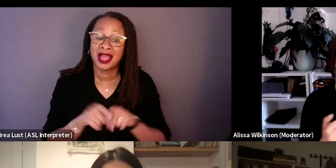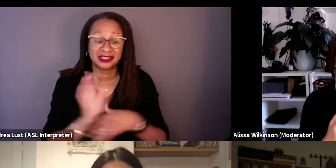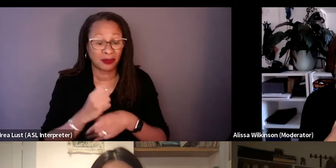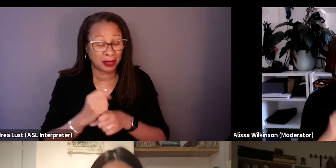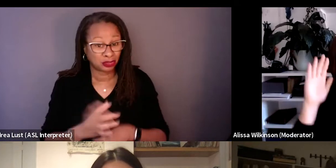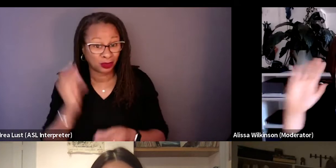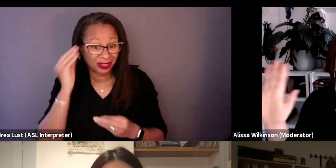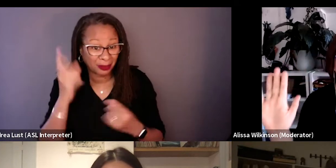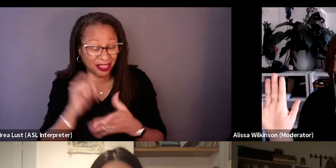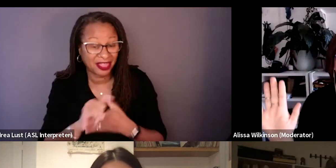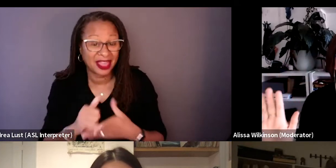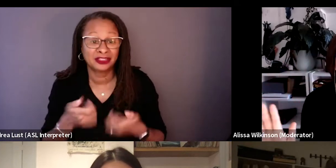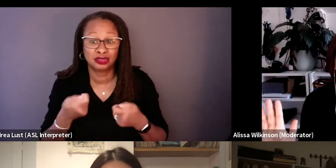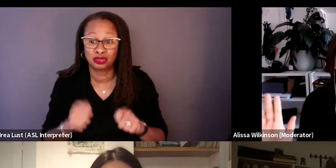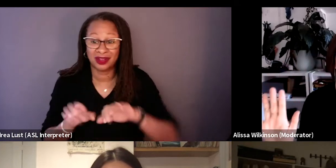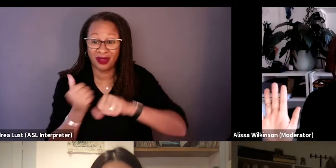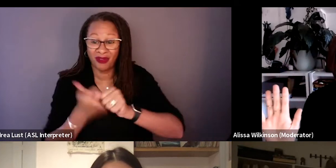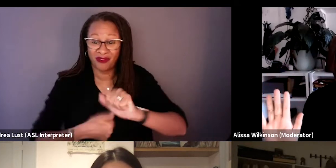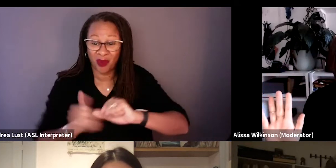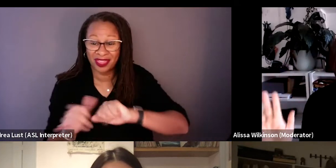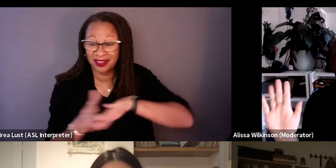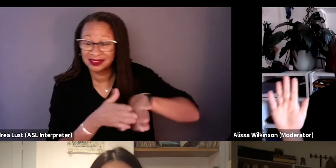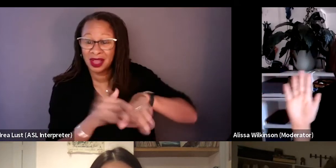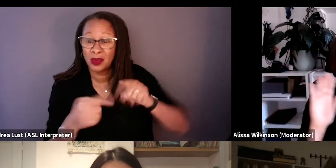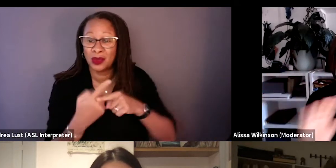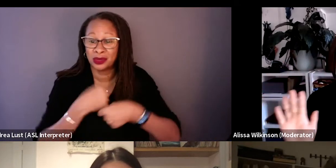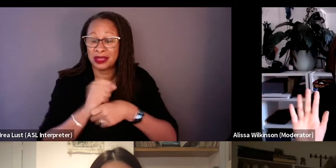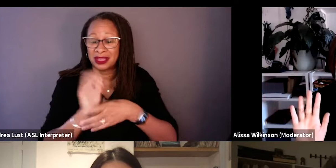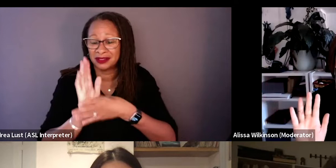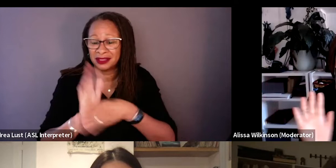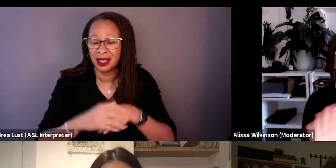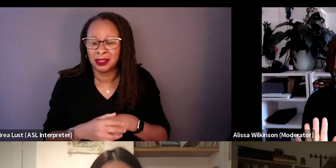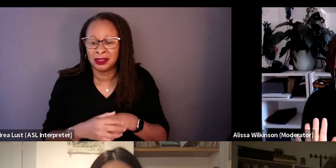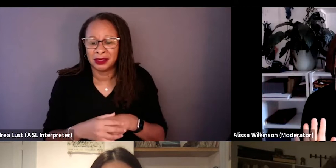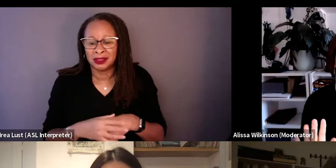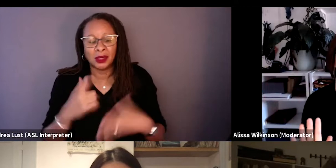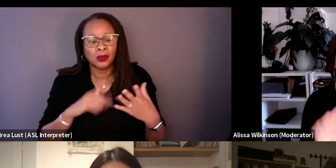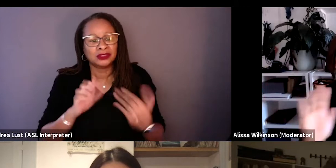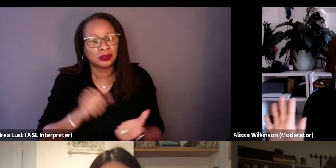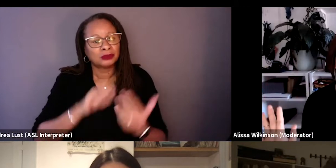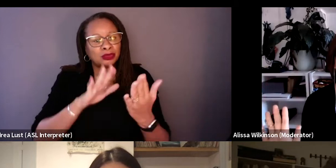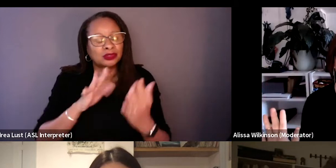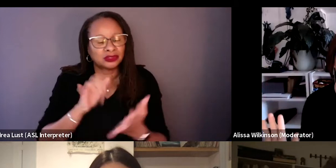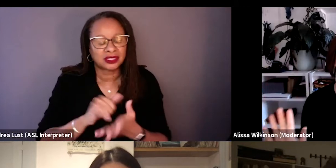Do you try to push that away from your mind when you're making the film? What's your, what's your approach to that? Because obviously you have characters